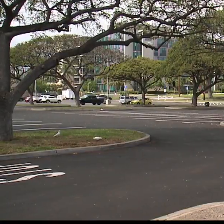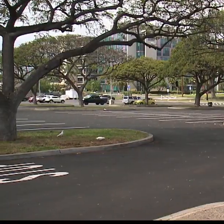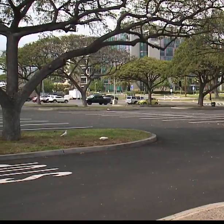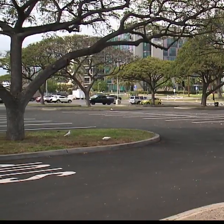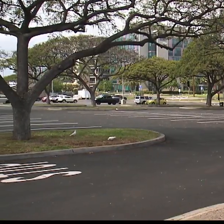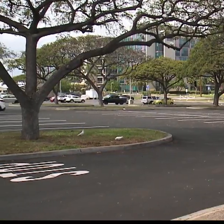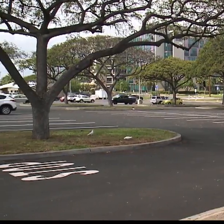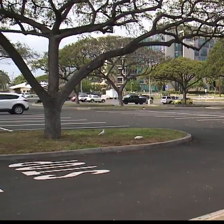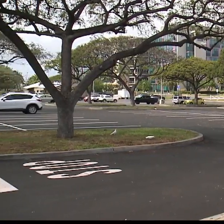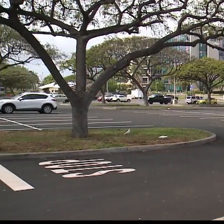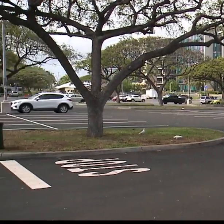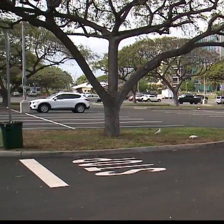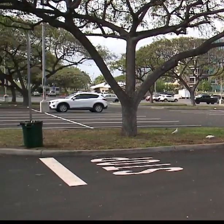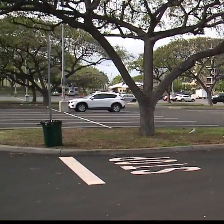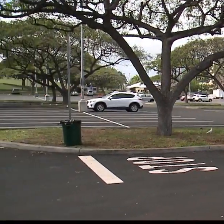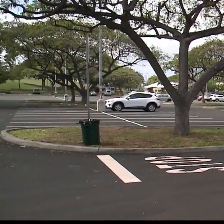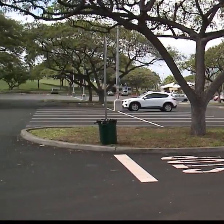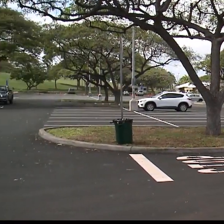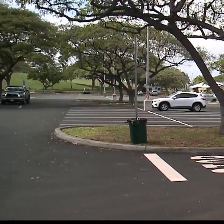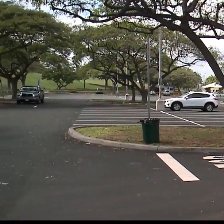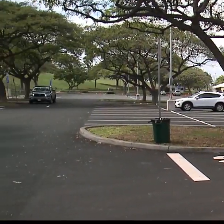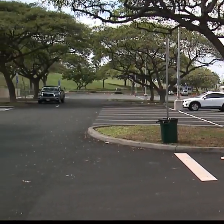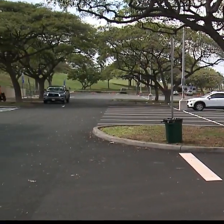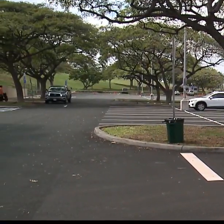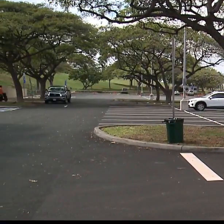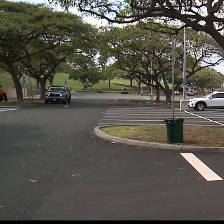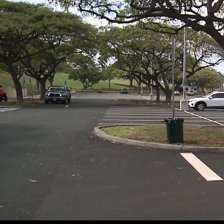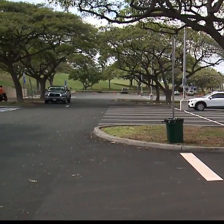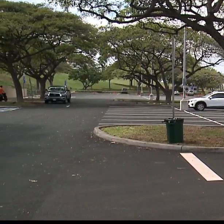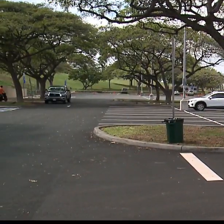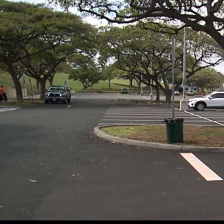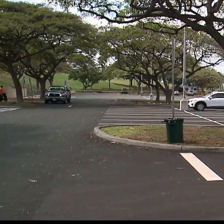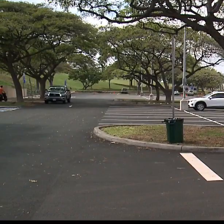"MISCOVICH SAYS THEY DO HAVE PLANS TO DO DRIVE THRU TESTING AT OTHER NEIGHBORS AROUND THE STATE, AND THEY WILL LIKELY DO DRIVE THRU TESTING AGAIN HERE IN HONOLULU AT A LATER DATE. FROM